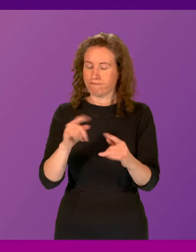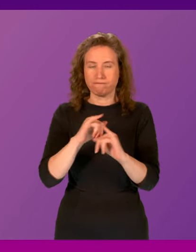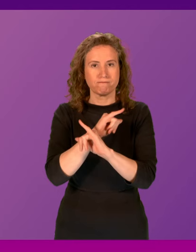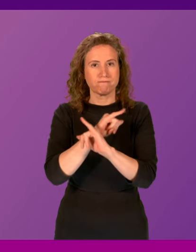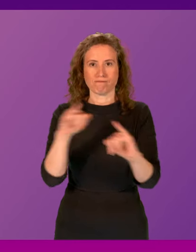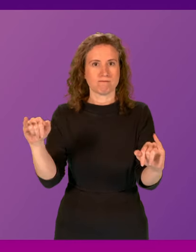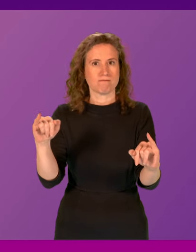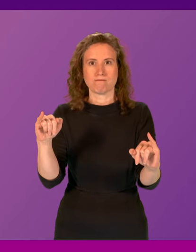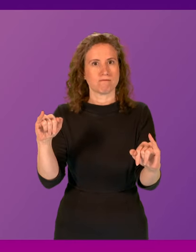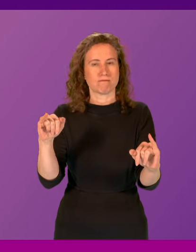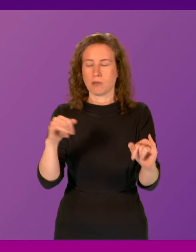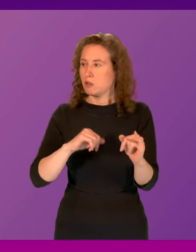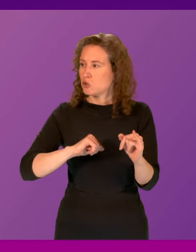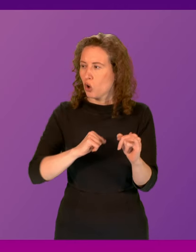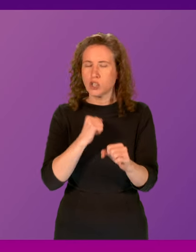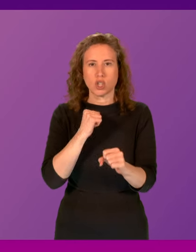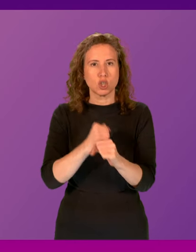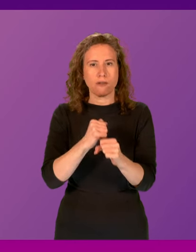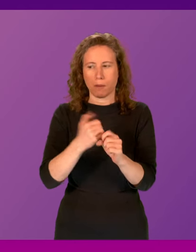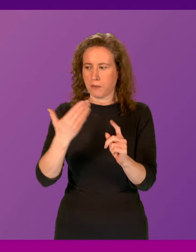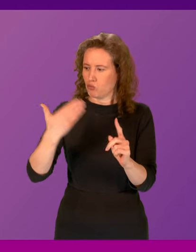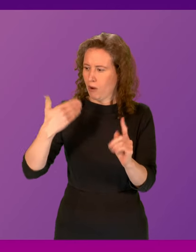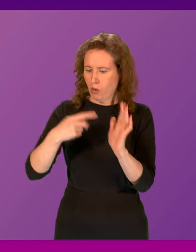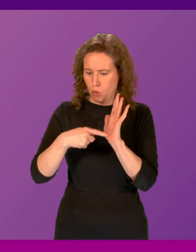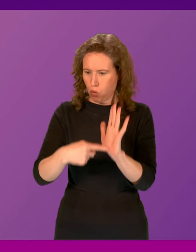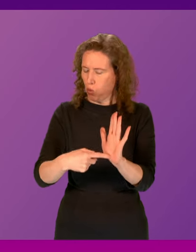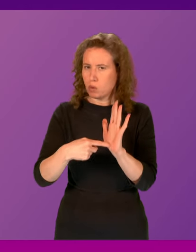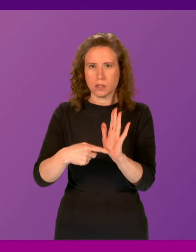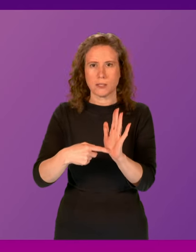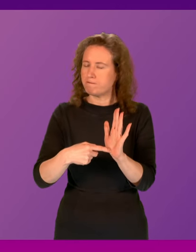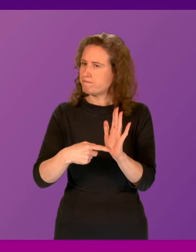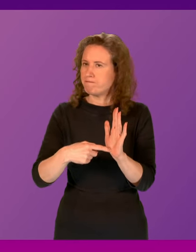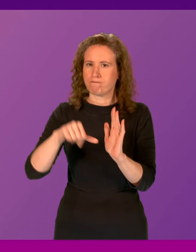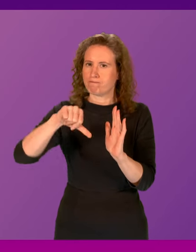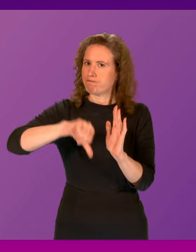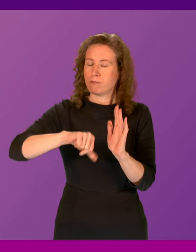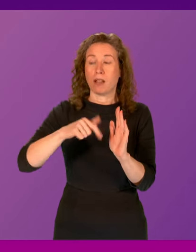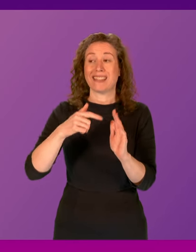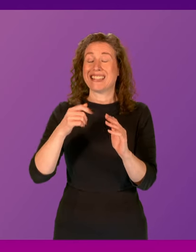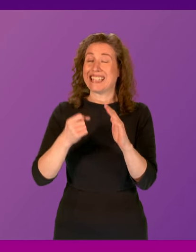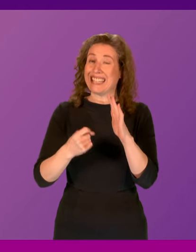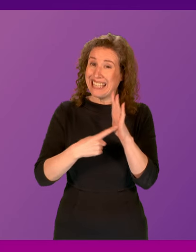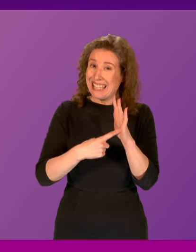record of the Scottish Government. The key 2030 emissions target just will not be met, and the